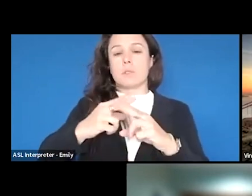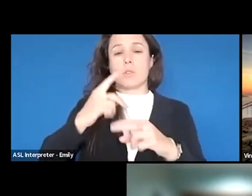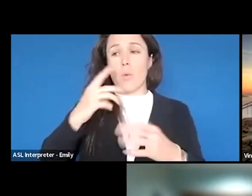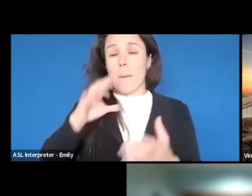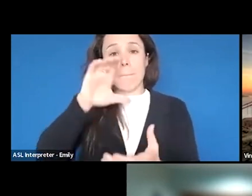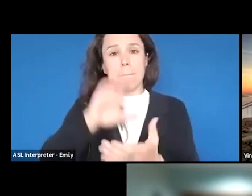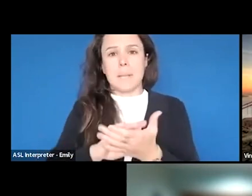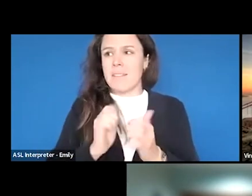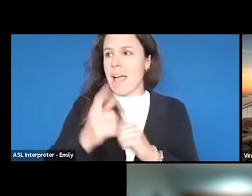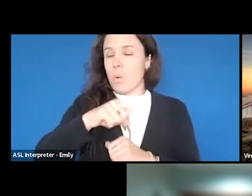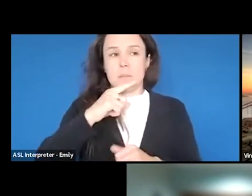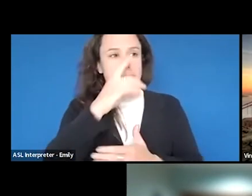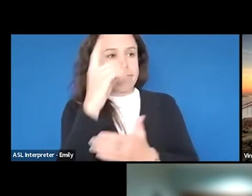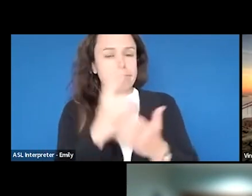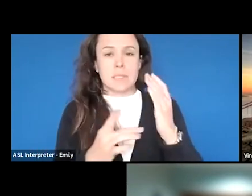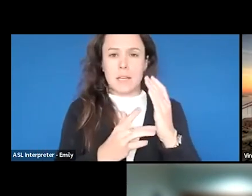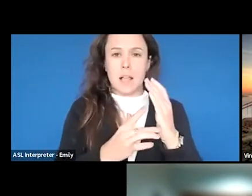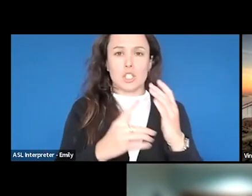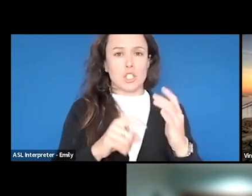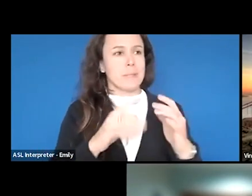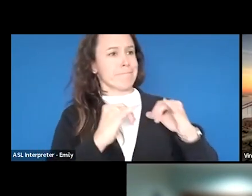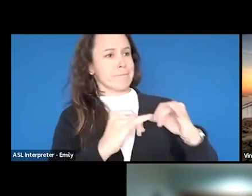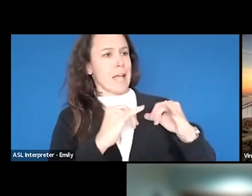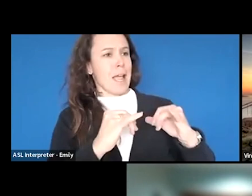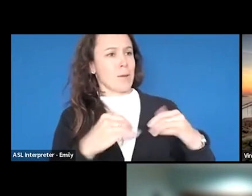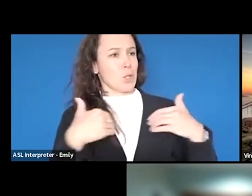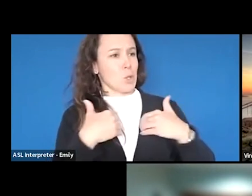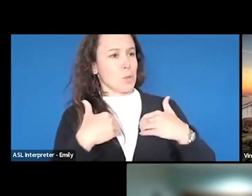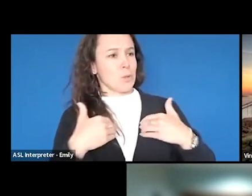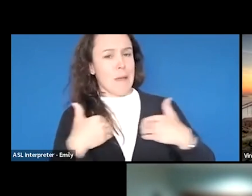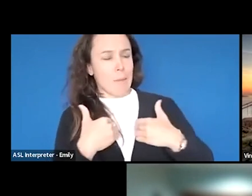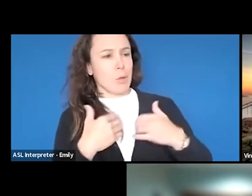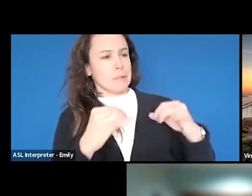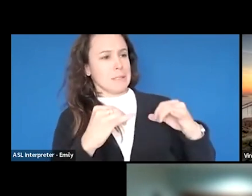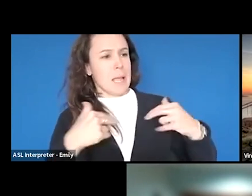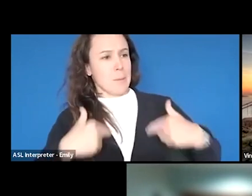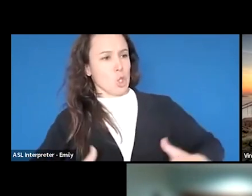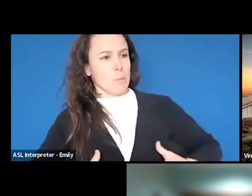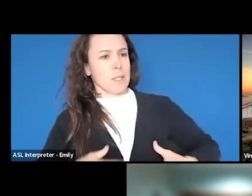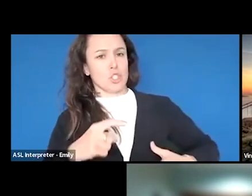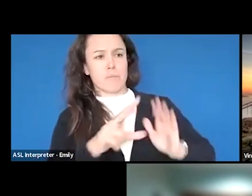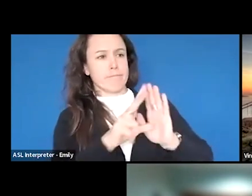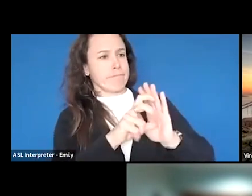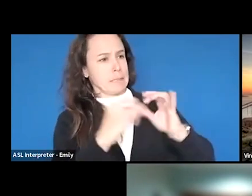should design technology should reflect human or animal form – and once we overcome that obstacle,